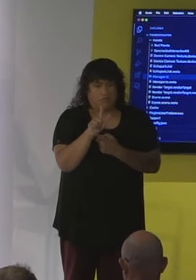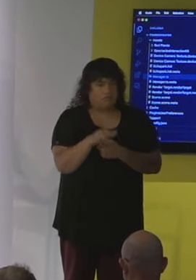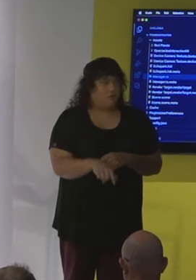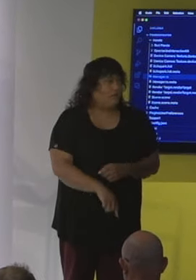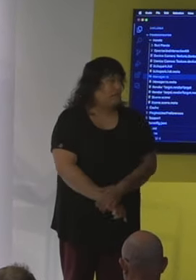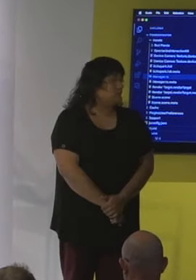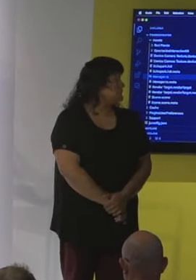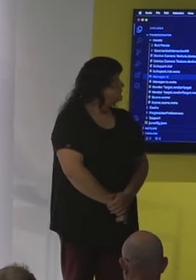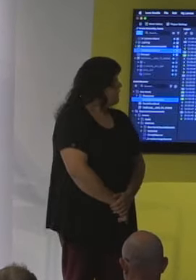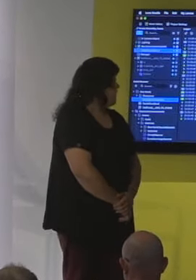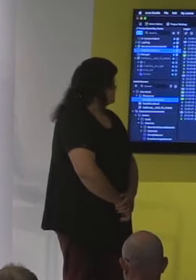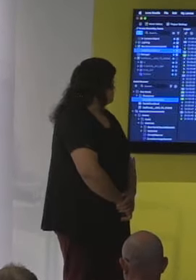Let's just give that a shot.